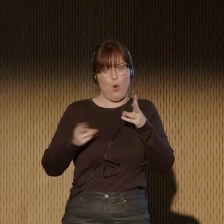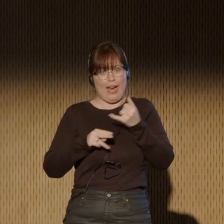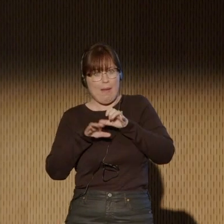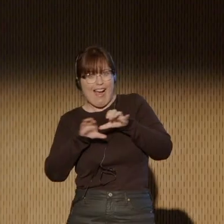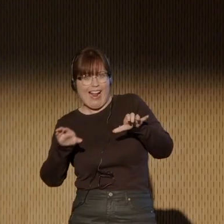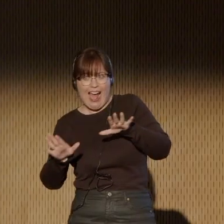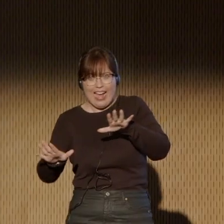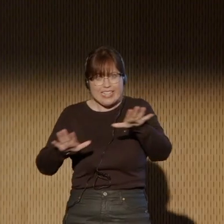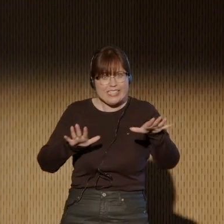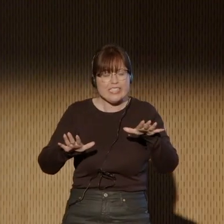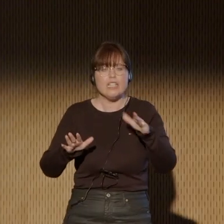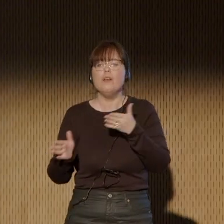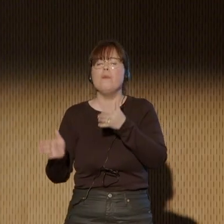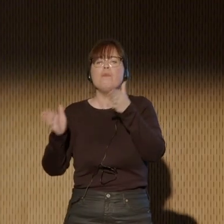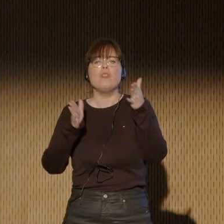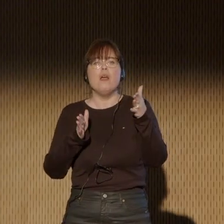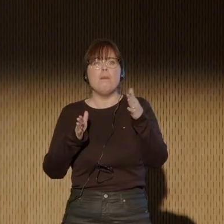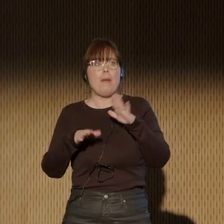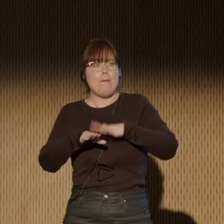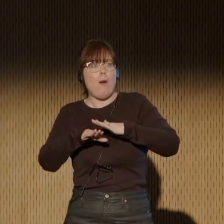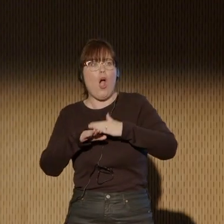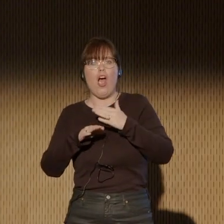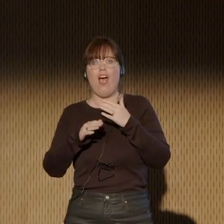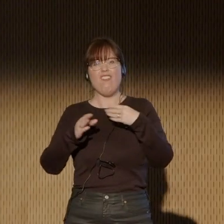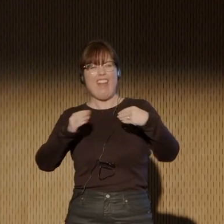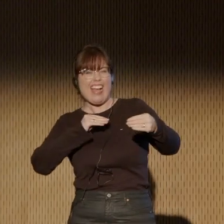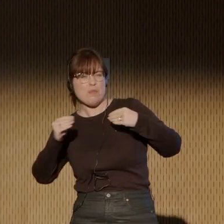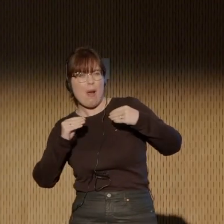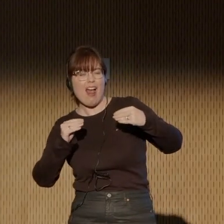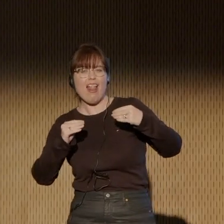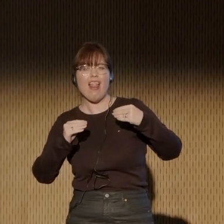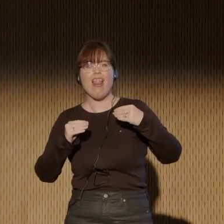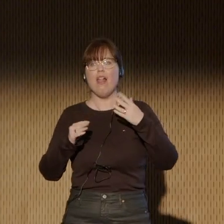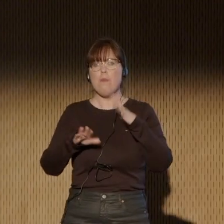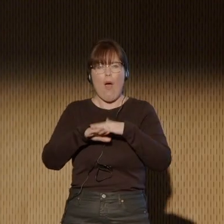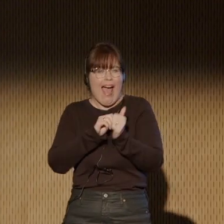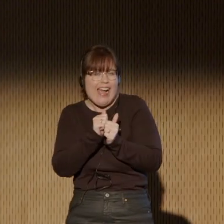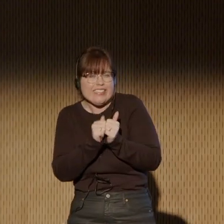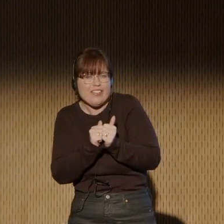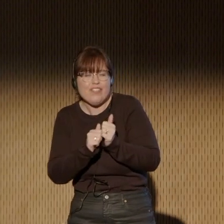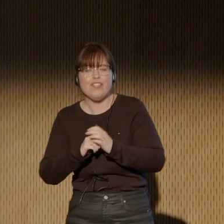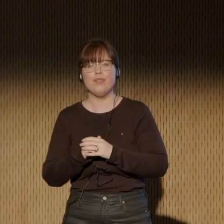maybe making those a bit more active or a bit more flexible, and offering choice possibly. Then